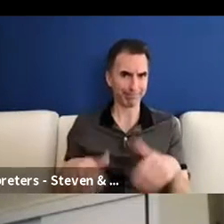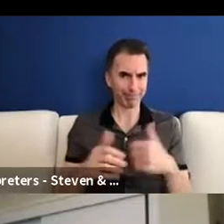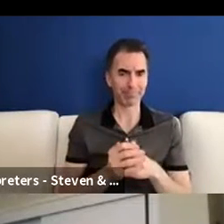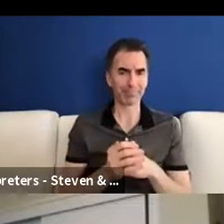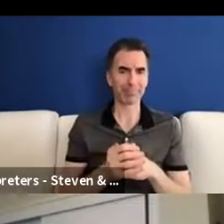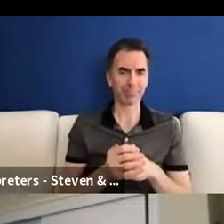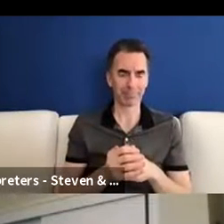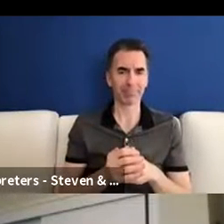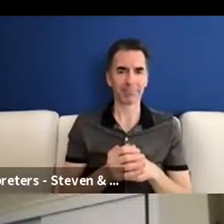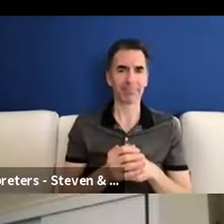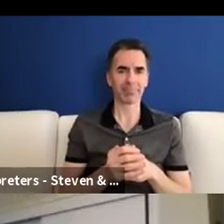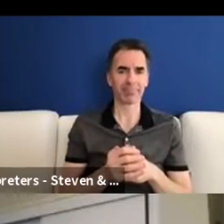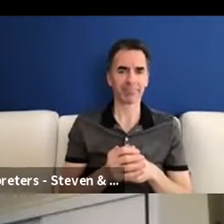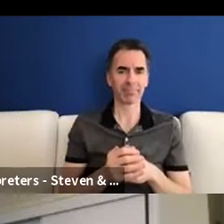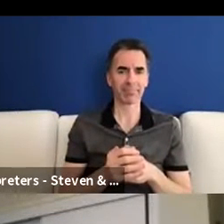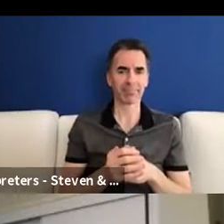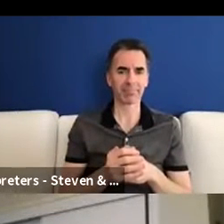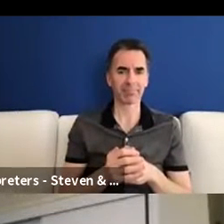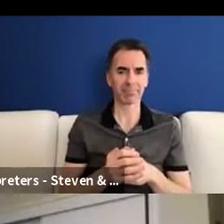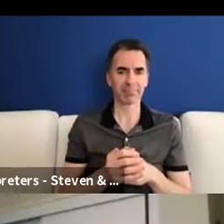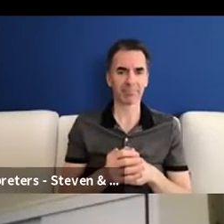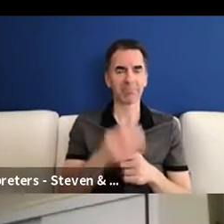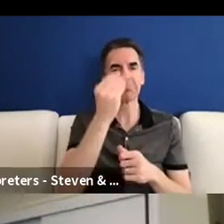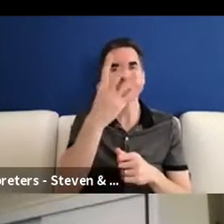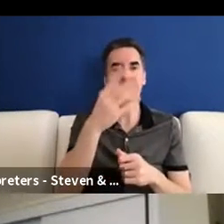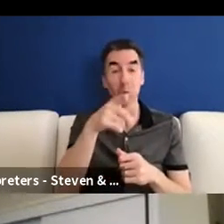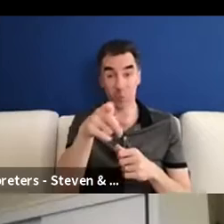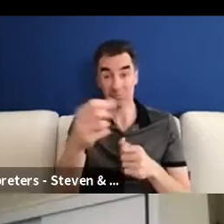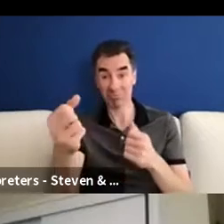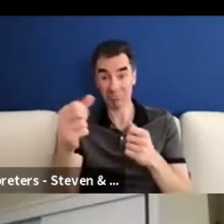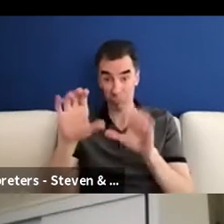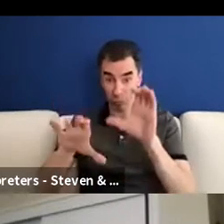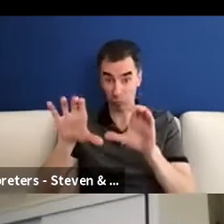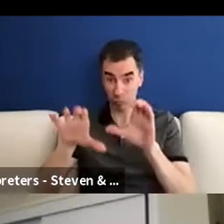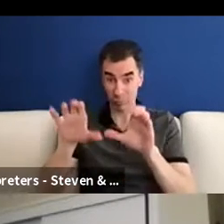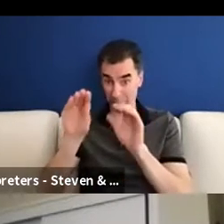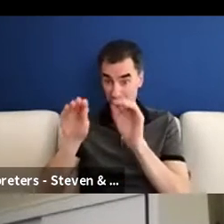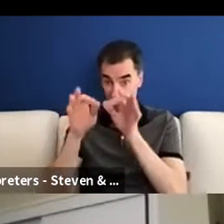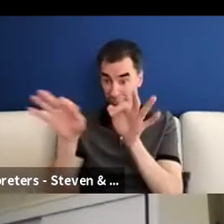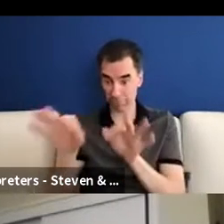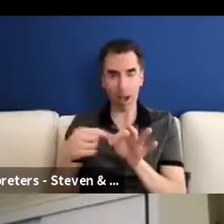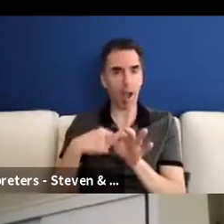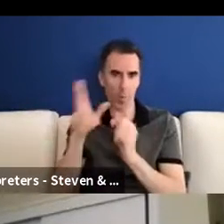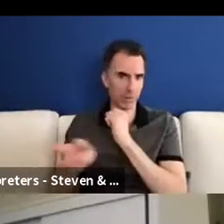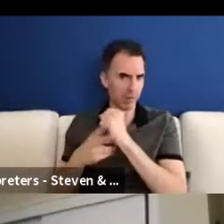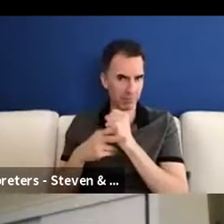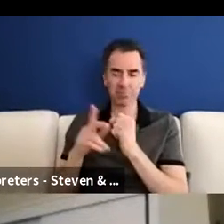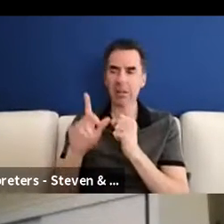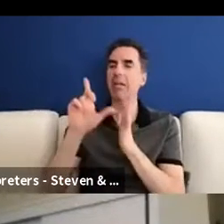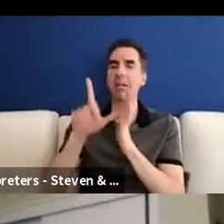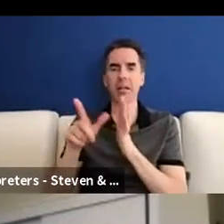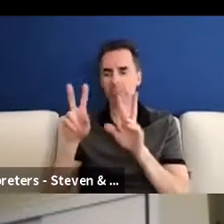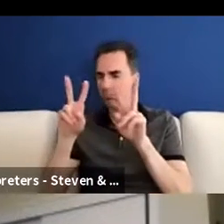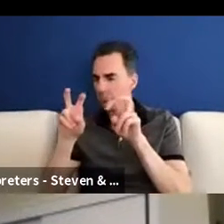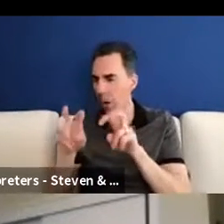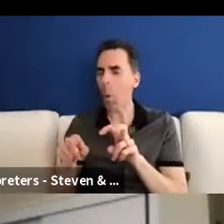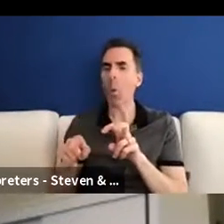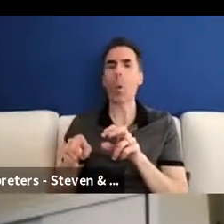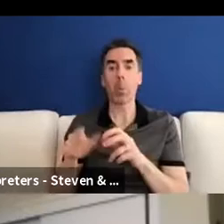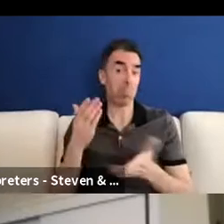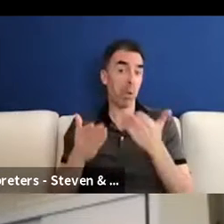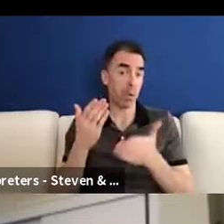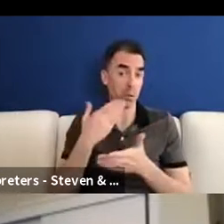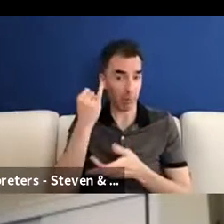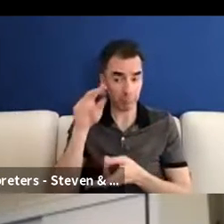gonna keep the chat and we're gonna read through and if there's any particular you know, workshops that we can do later. Get